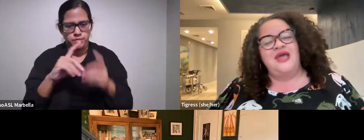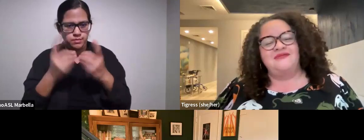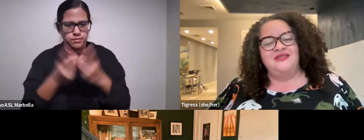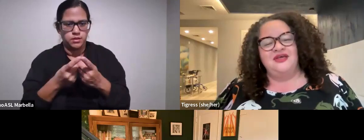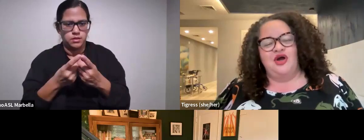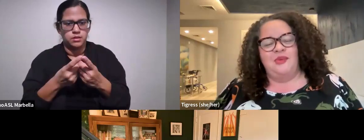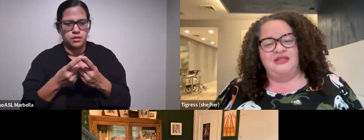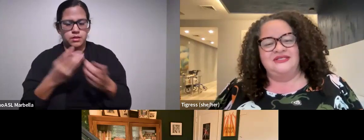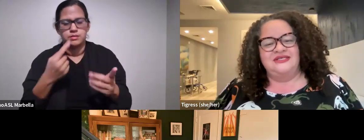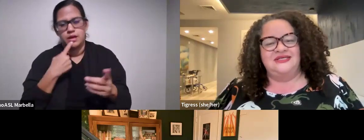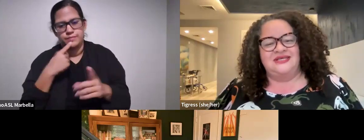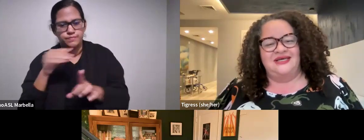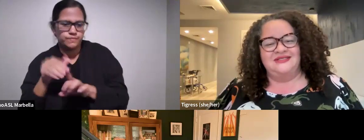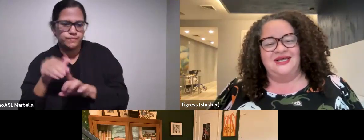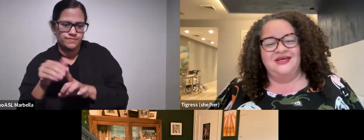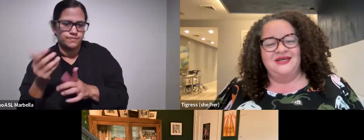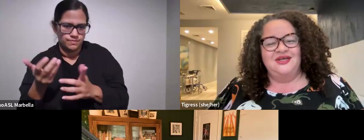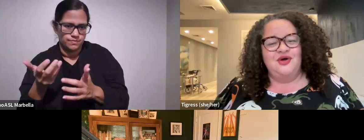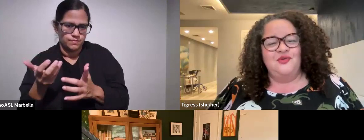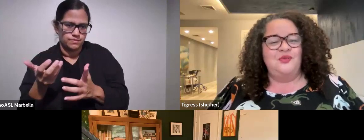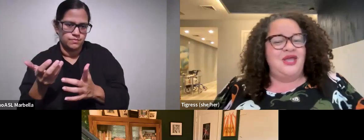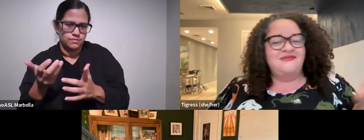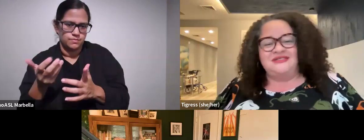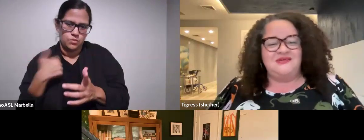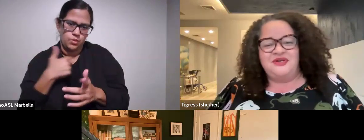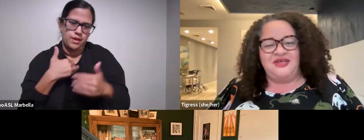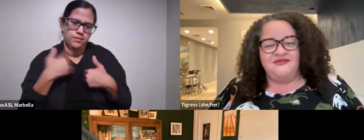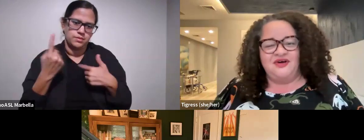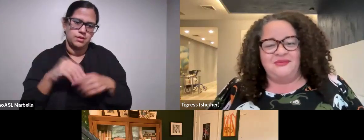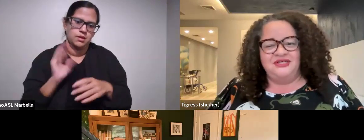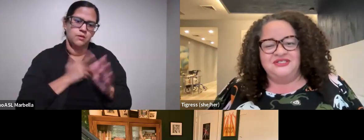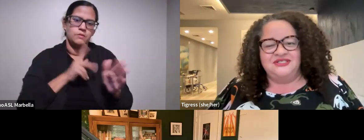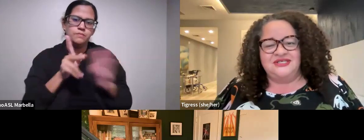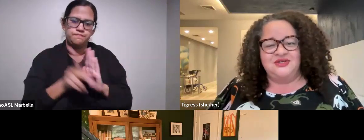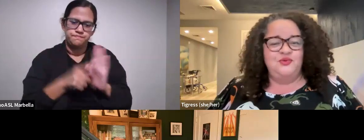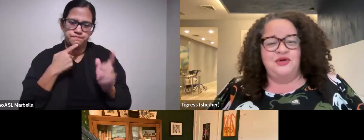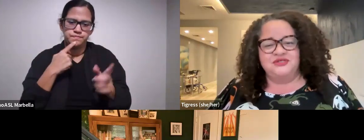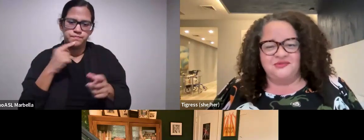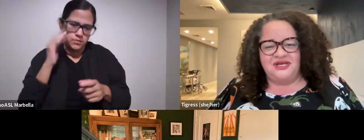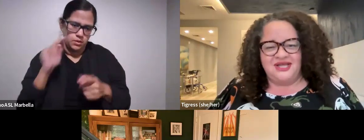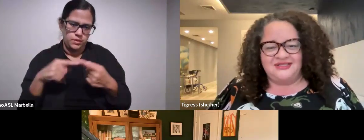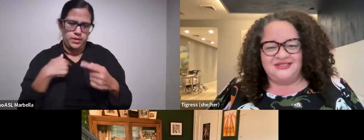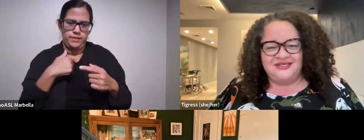do we have anything in our policies that says when we have that statement on the end of our applications that says who we don't discriminate against,